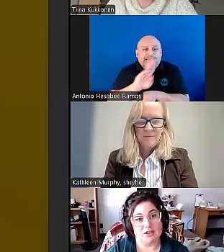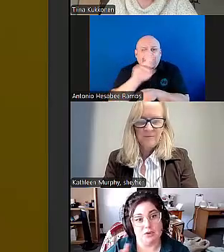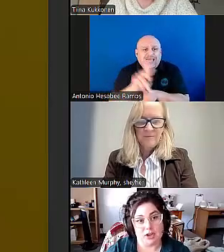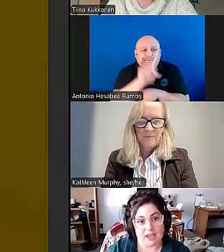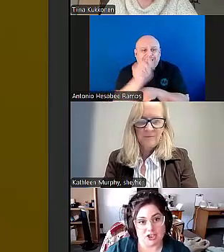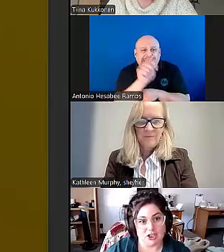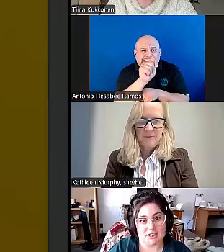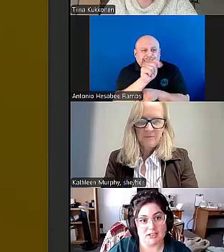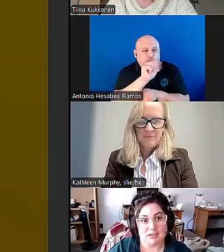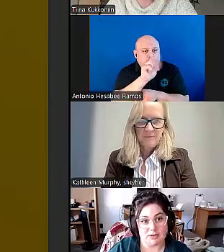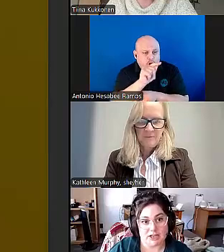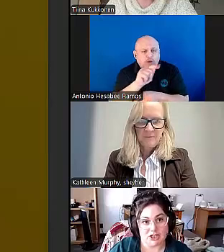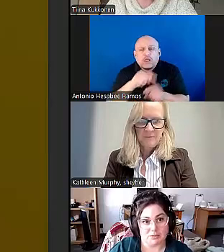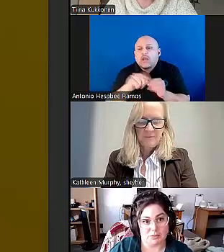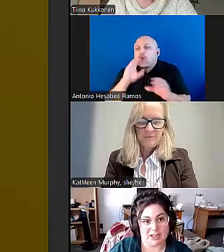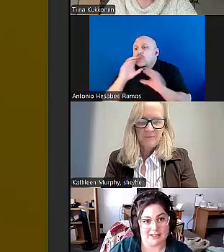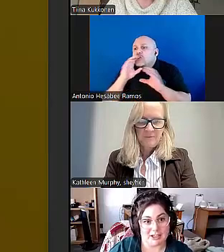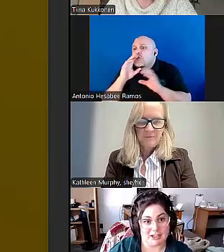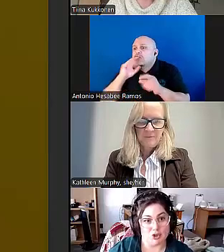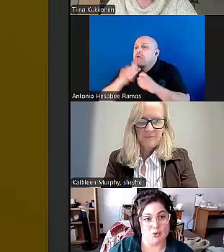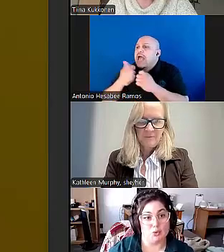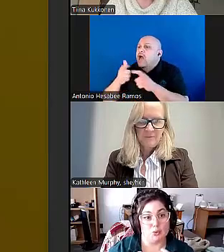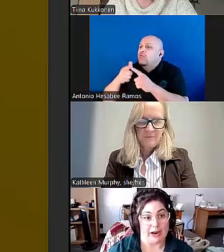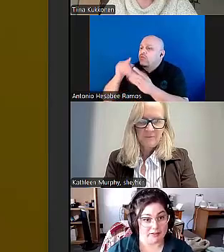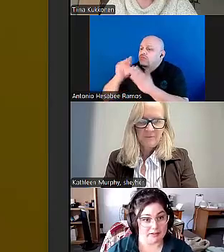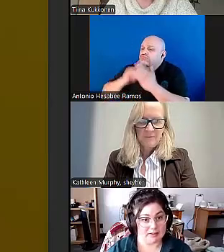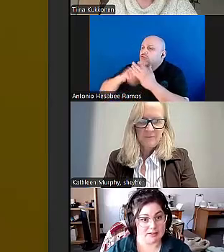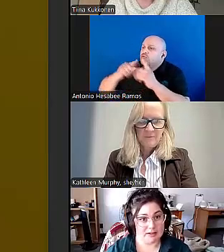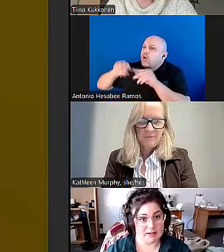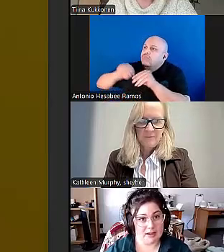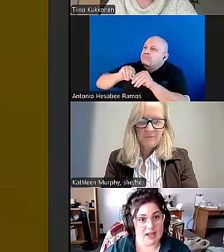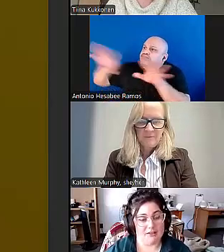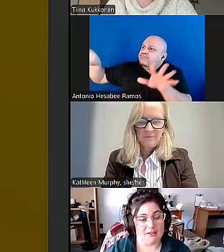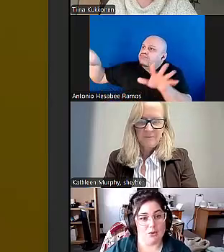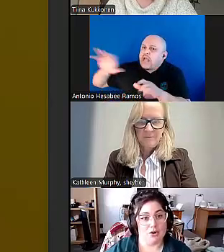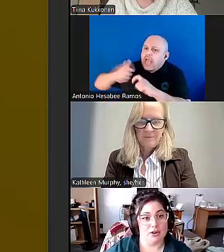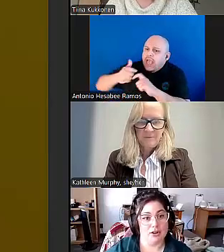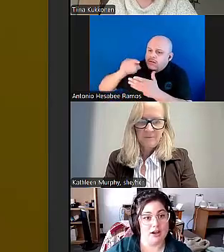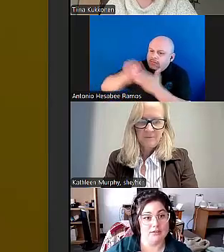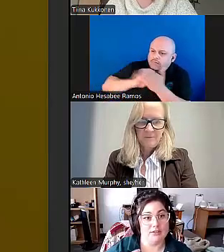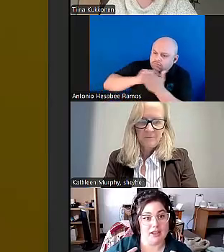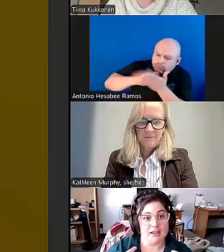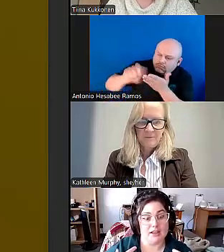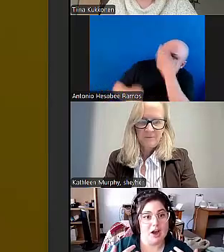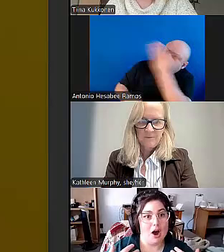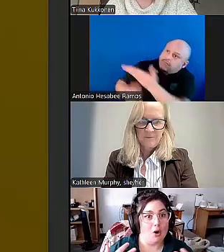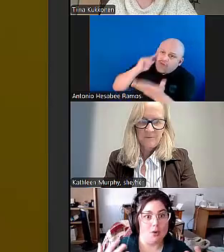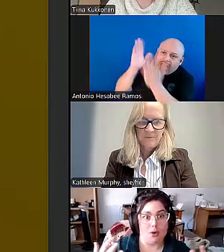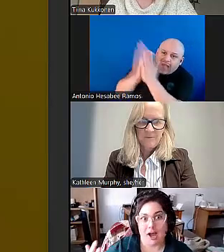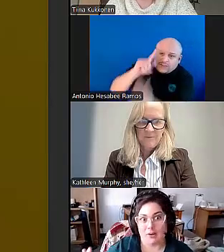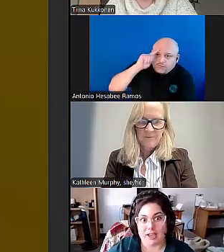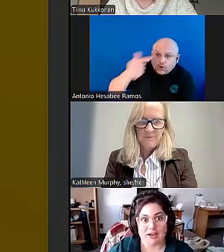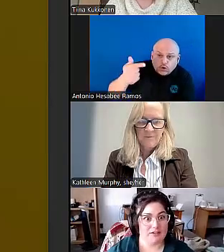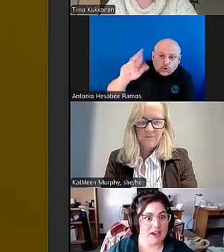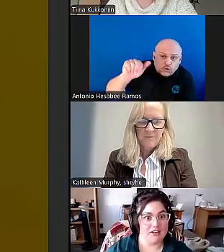communication and dissemination plans into grants? Have you heard a lot of like, "Oh, how innovative,